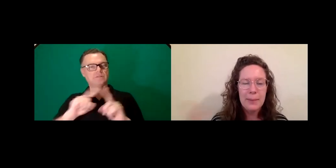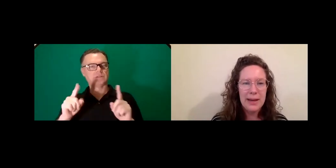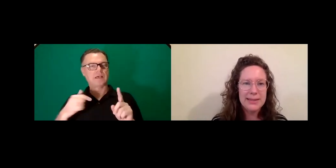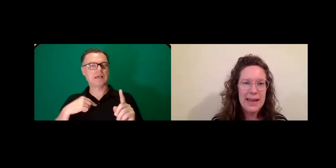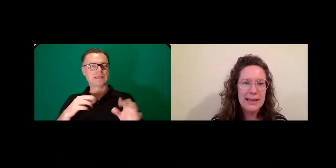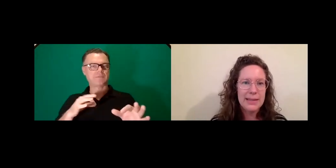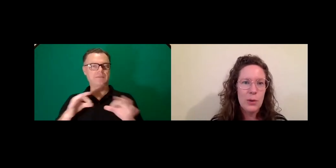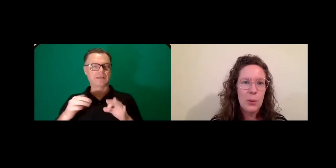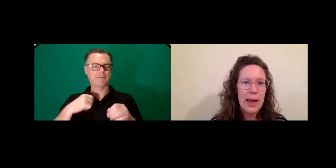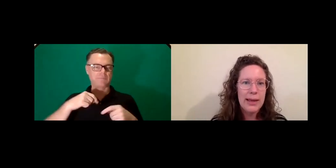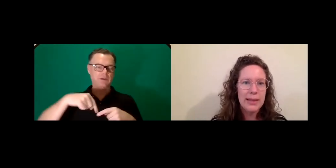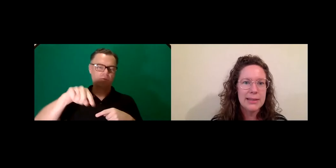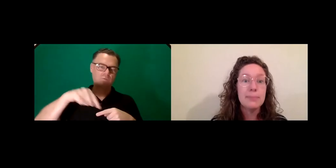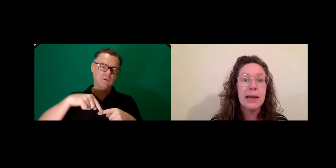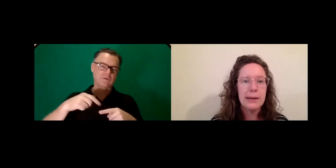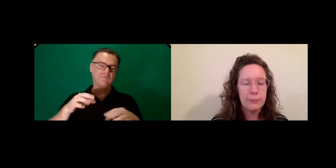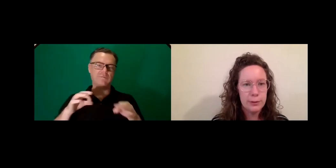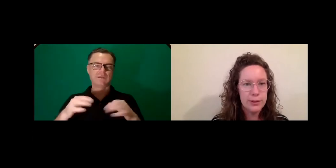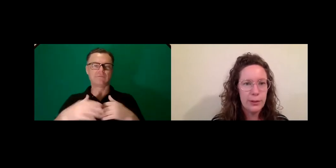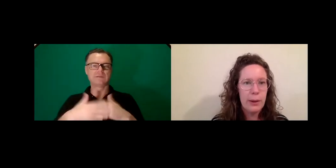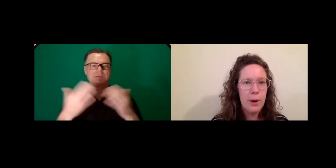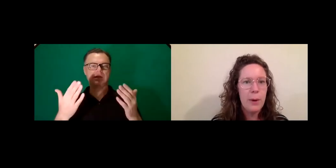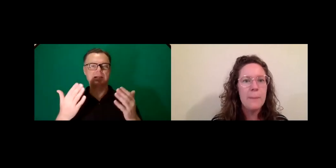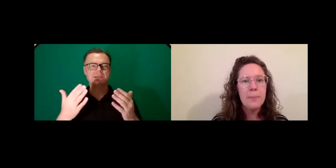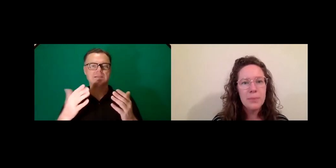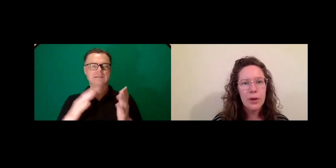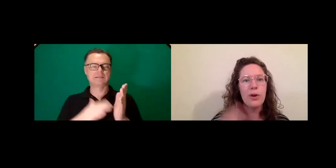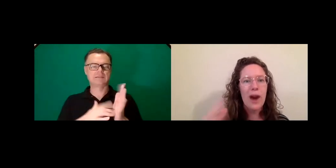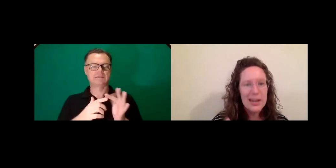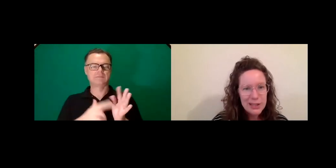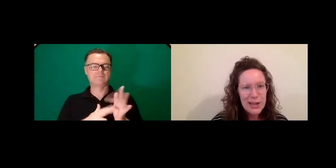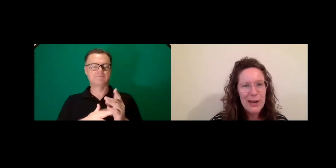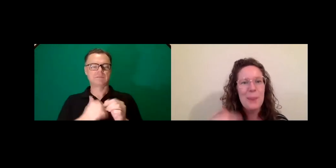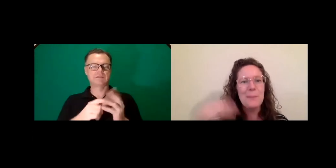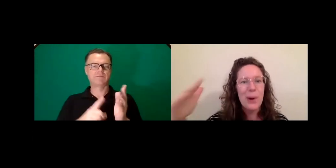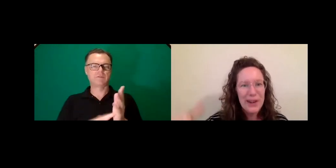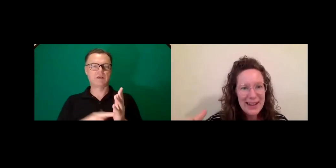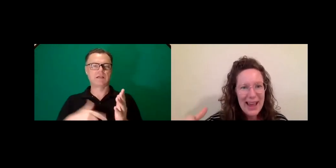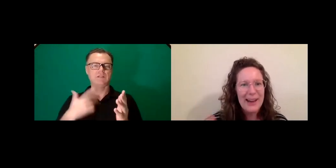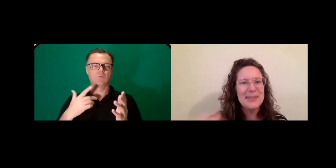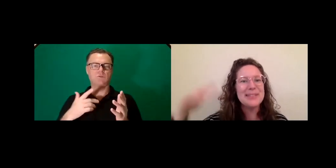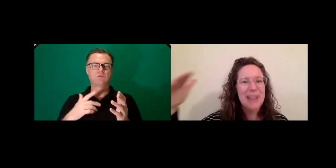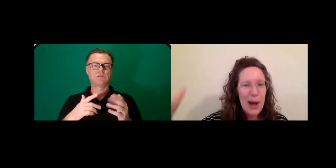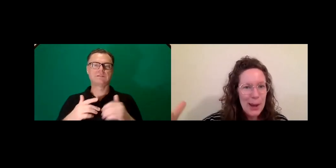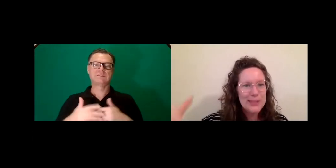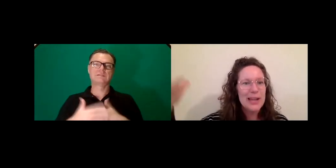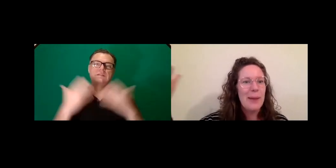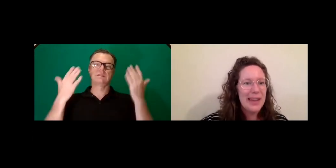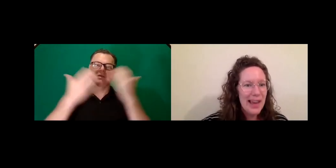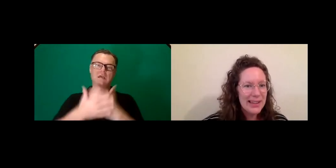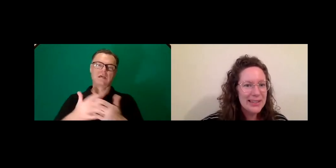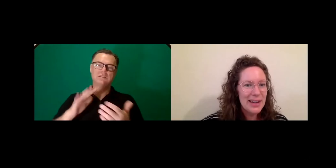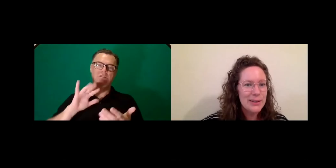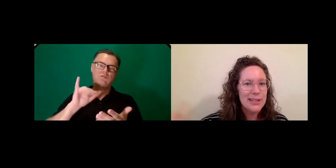my days in a way that's meaningful so I'm not crashing and burning out time and time again.